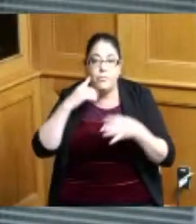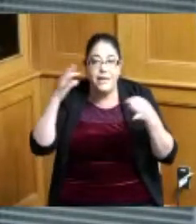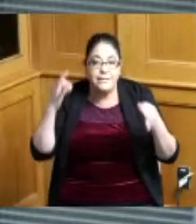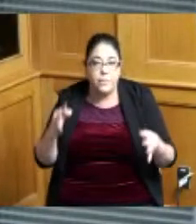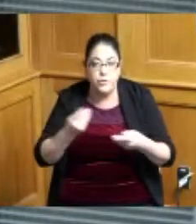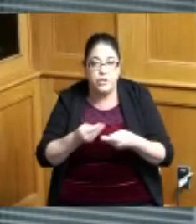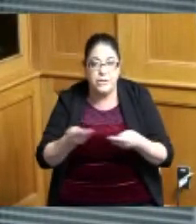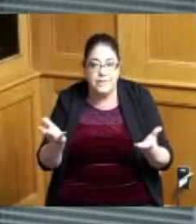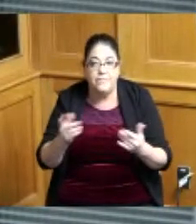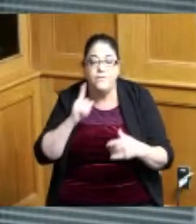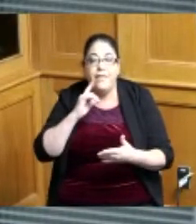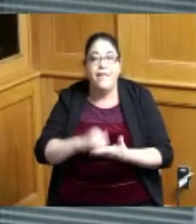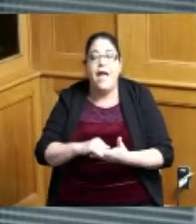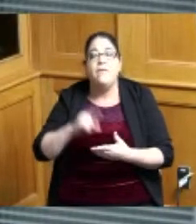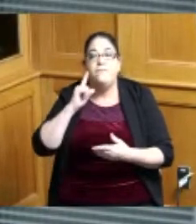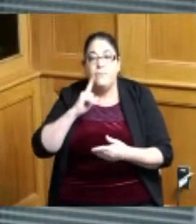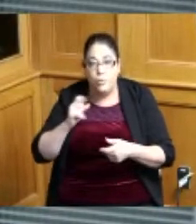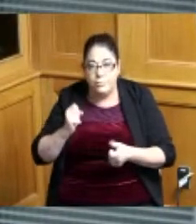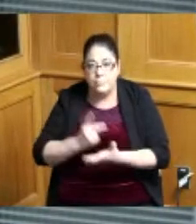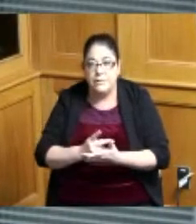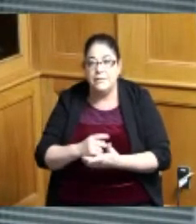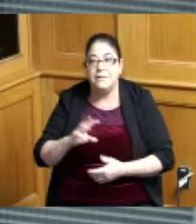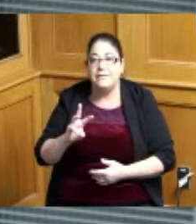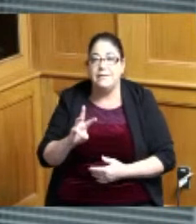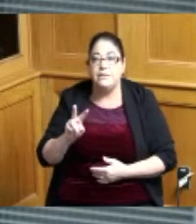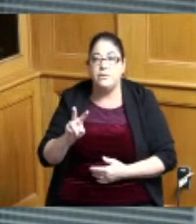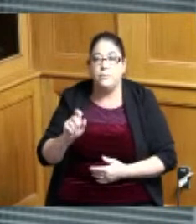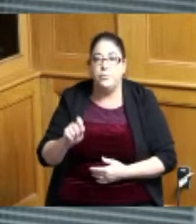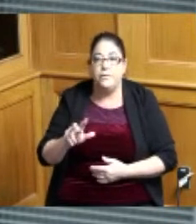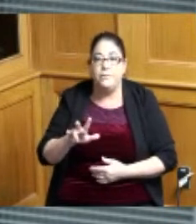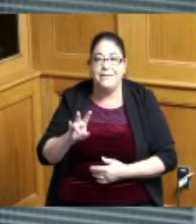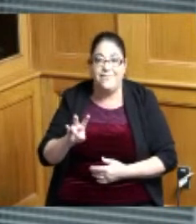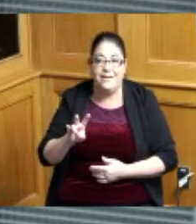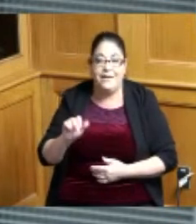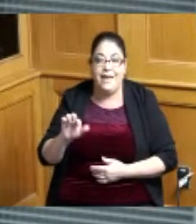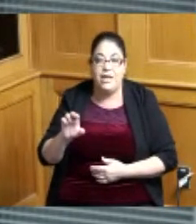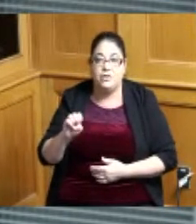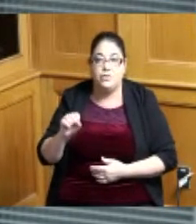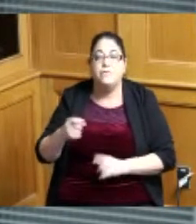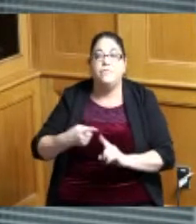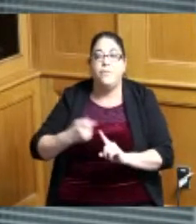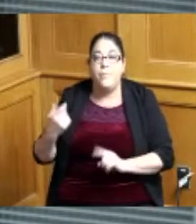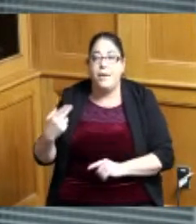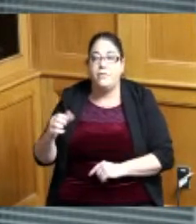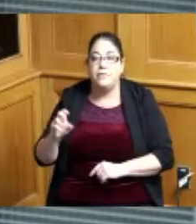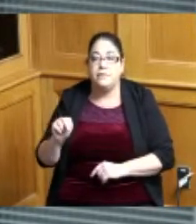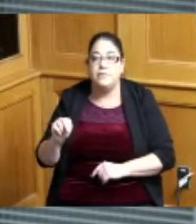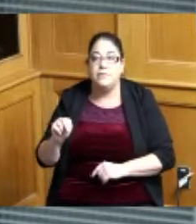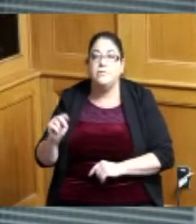for the annexation of 62.372 acres from Harrison Township to the city of Harrison